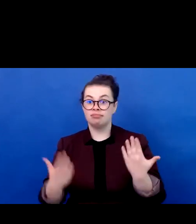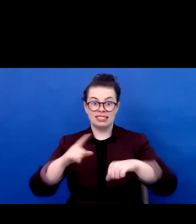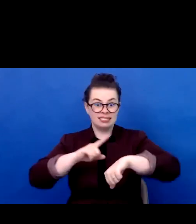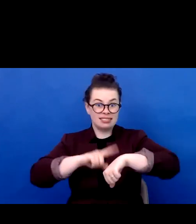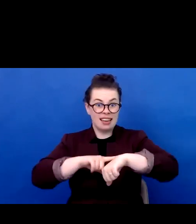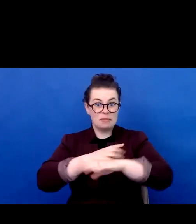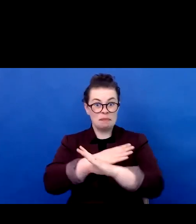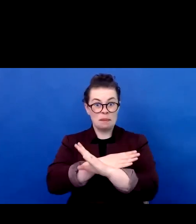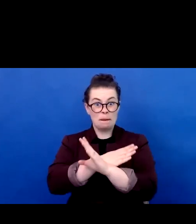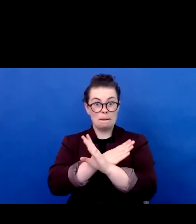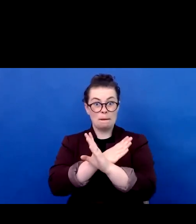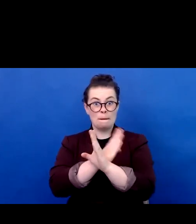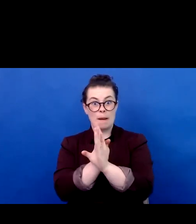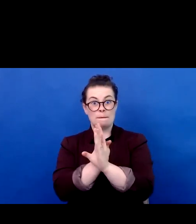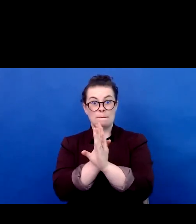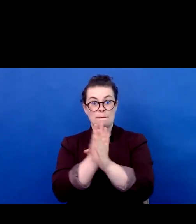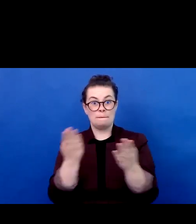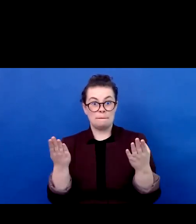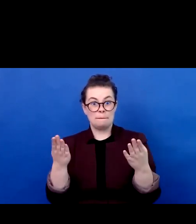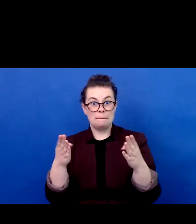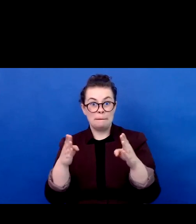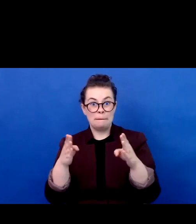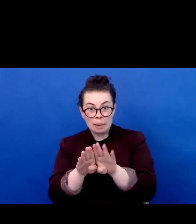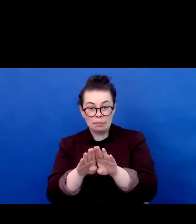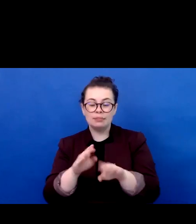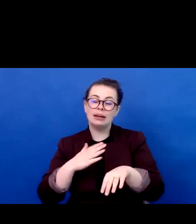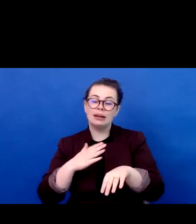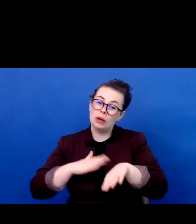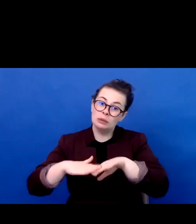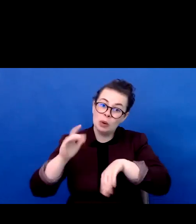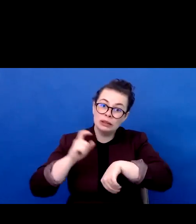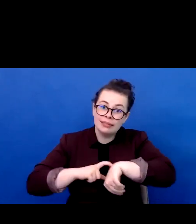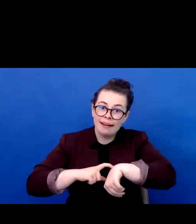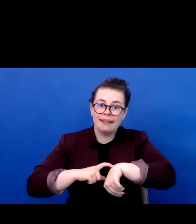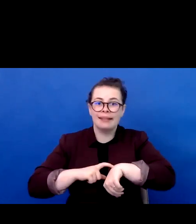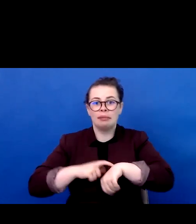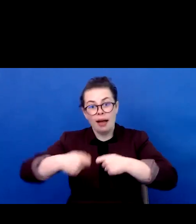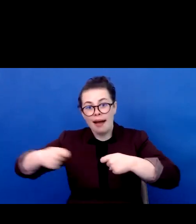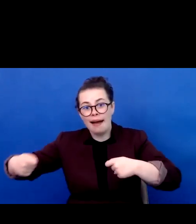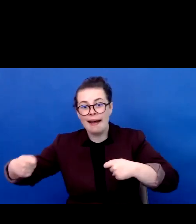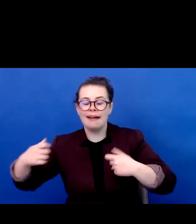webinar i wish we have more time we can continue this uh wonderful uh discussion i would like